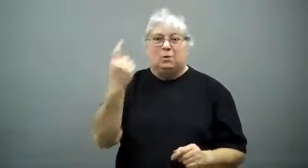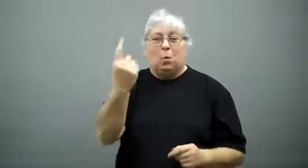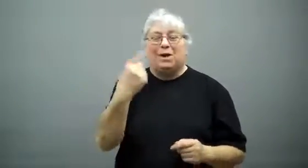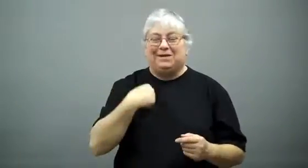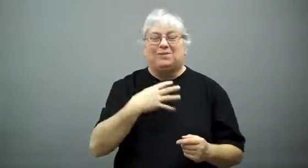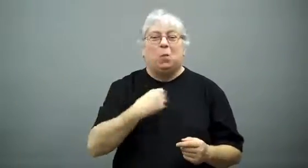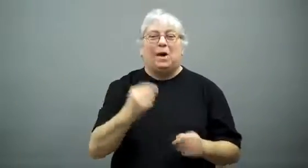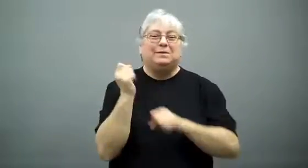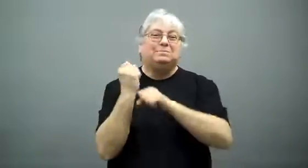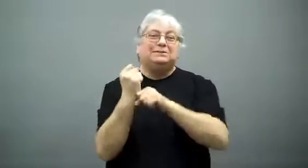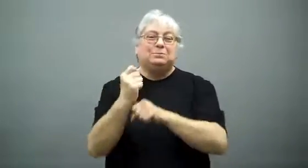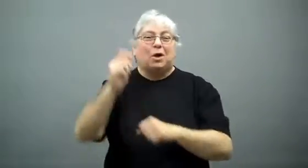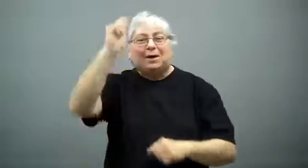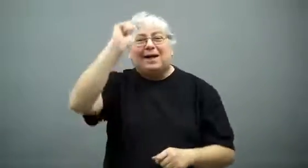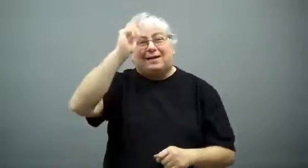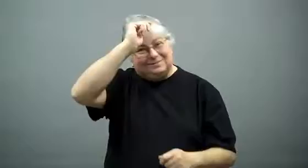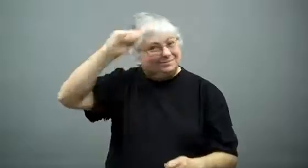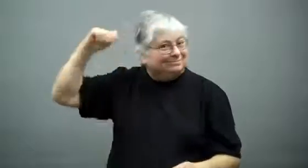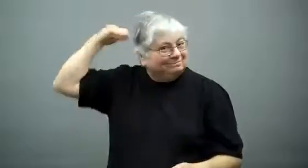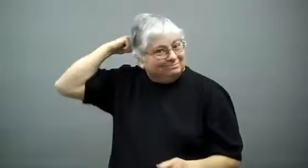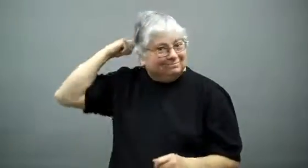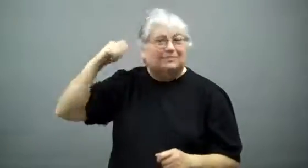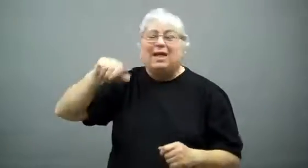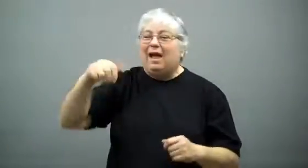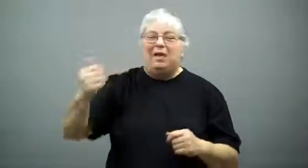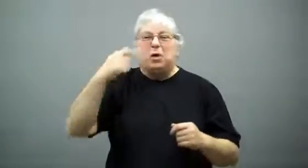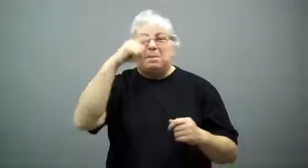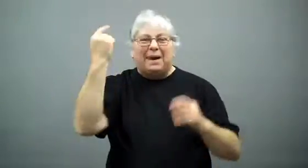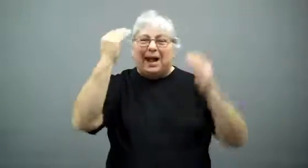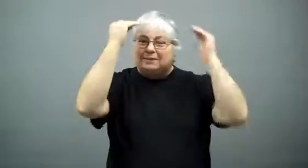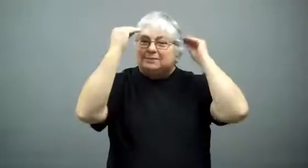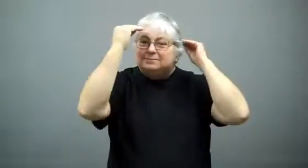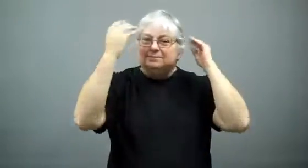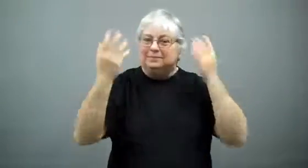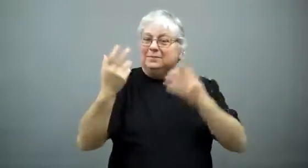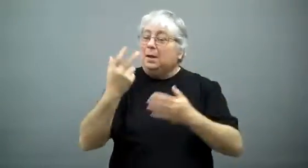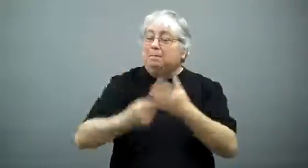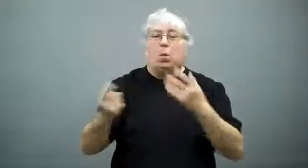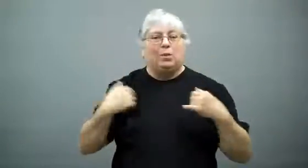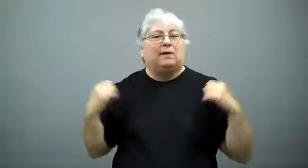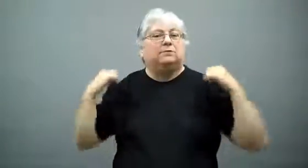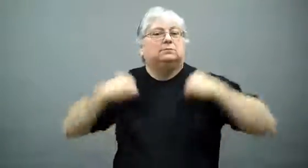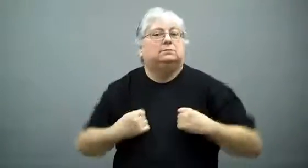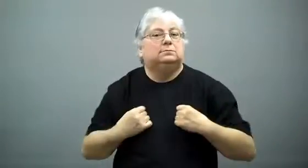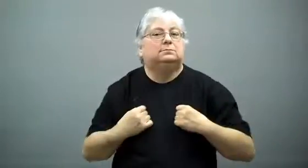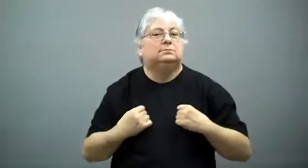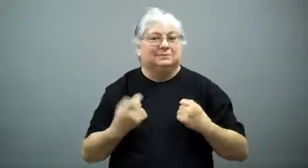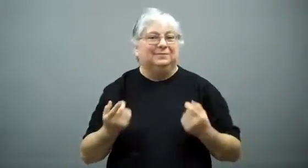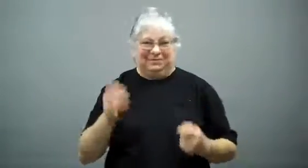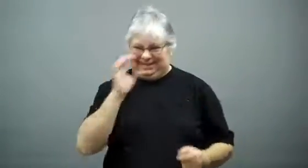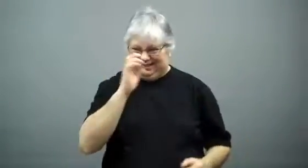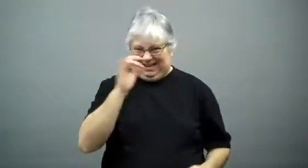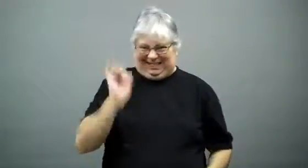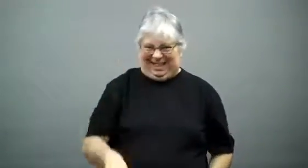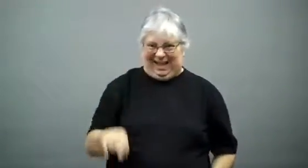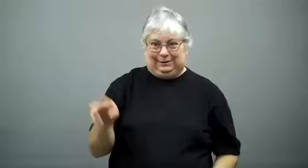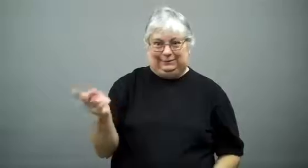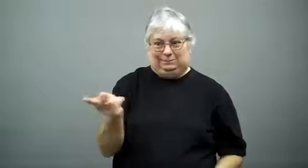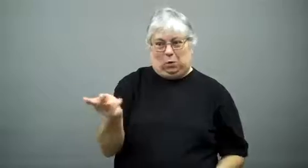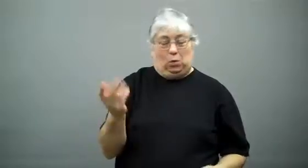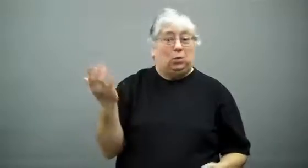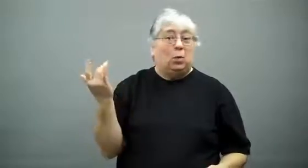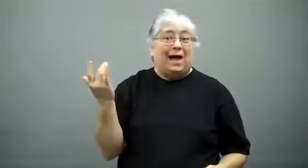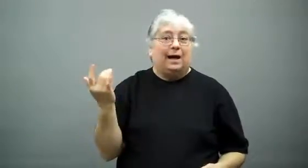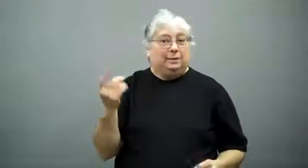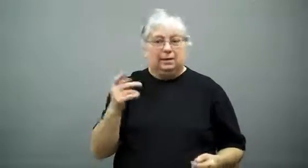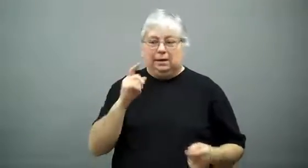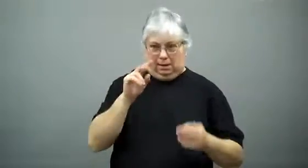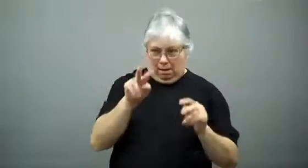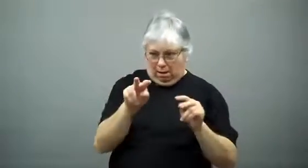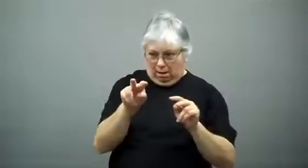One had a baseball cap turned backwards,